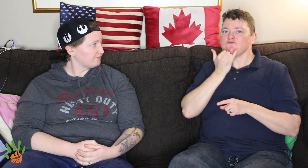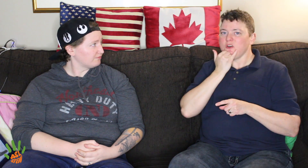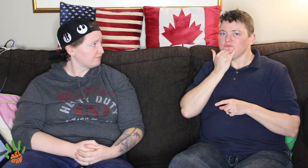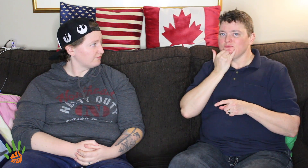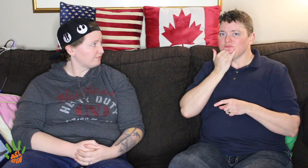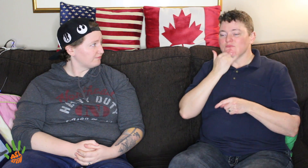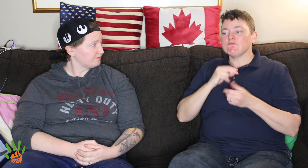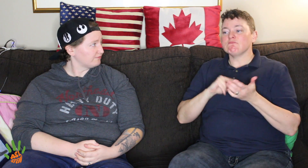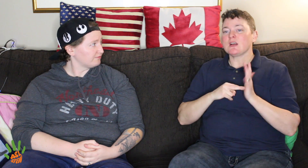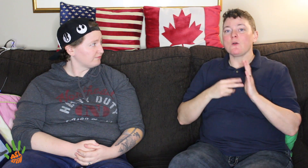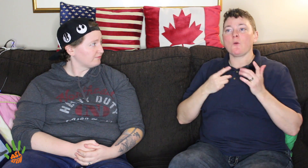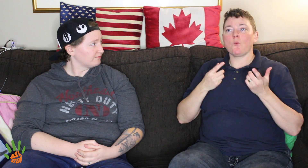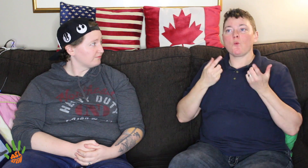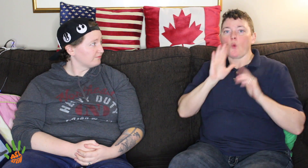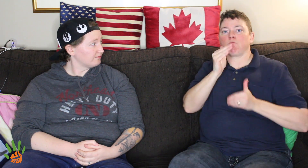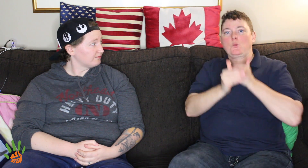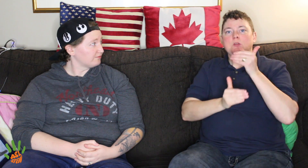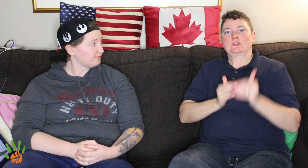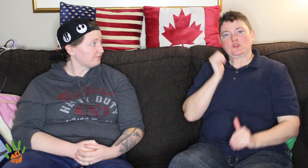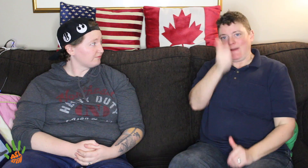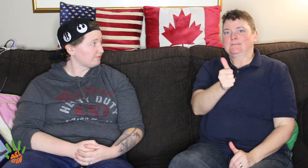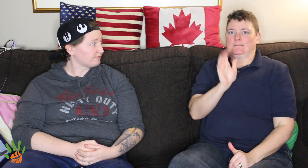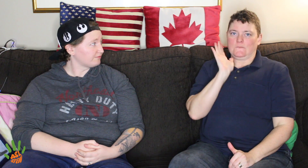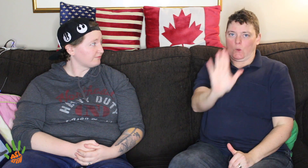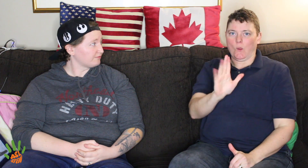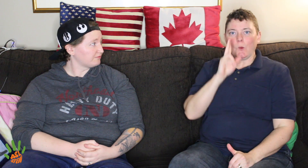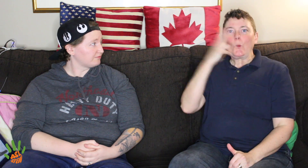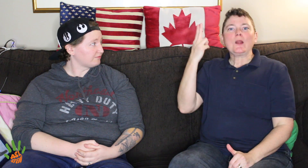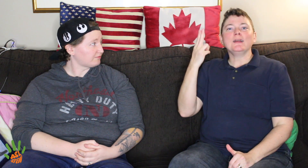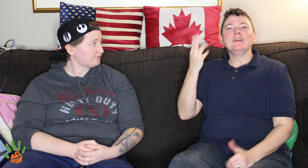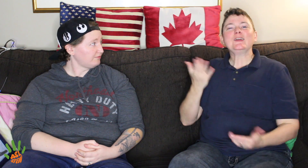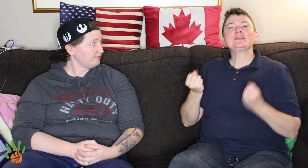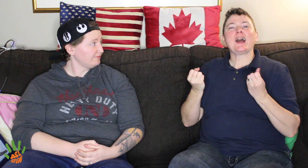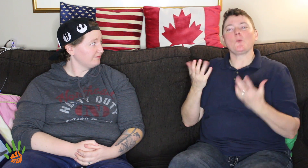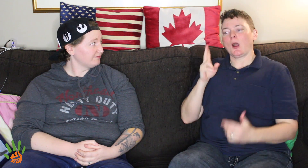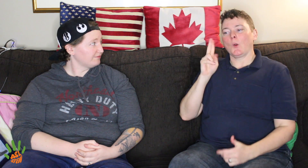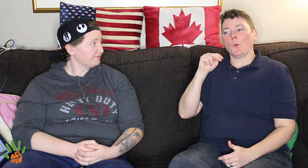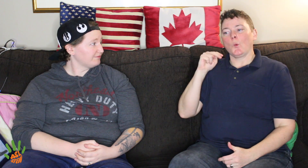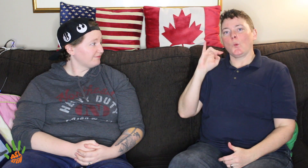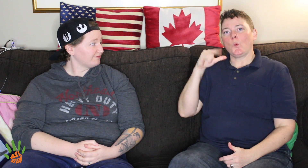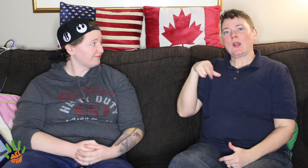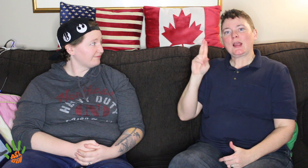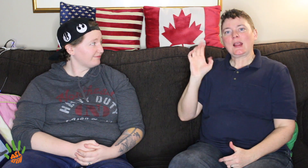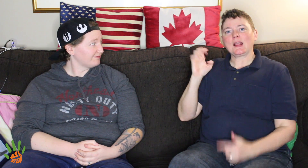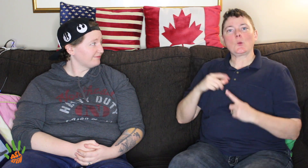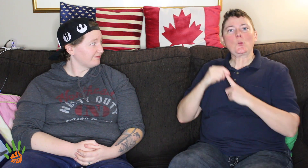There's no right or wrong. So there's going to be a process and it's going to be your own process.